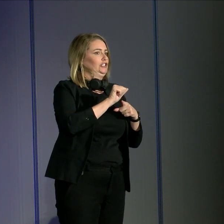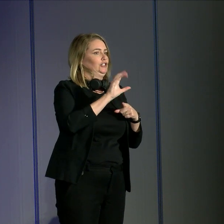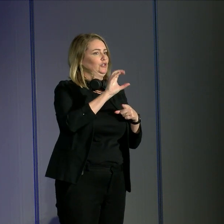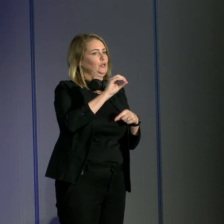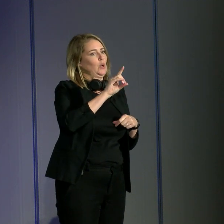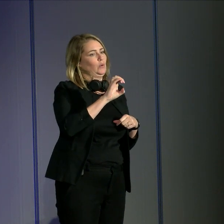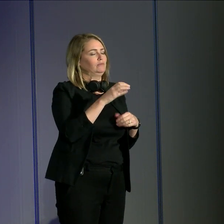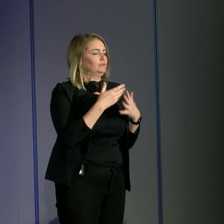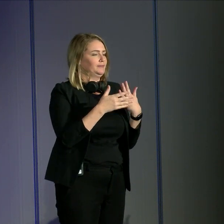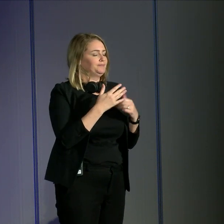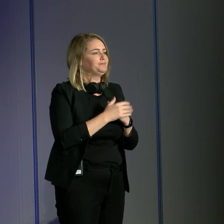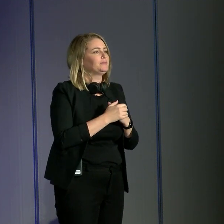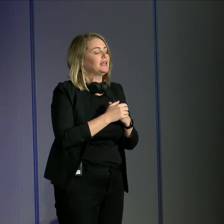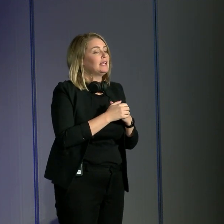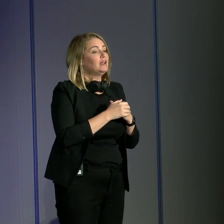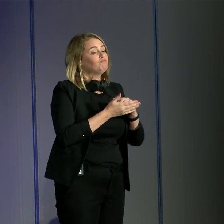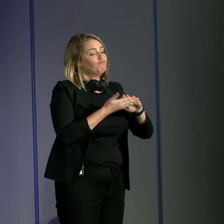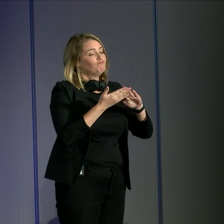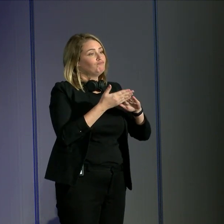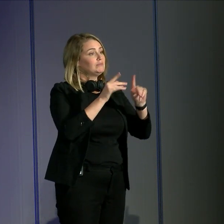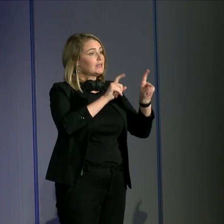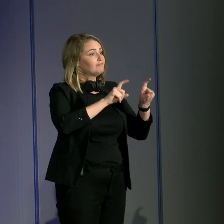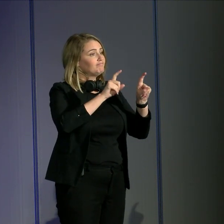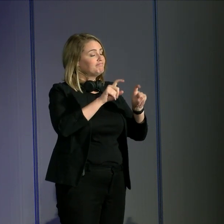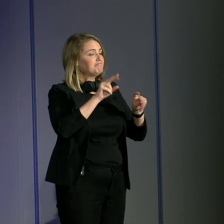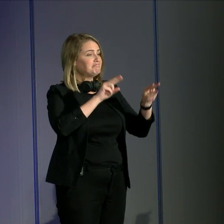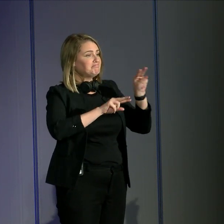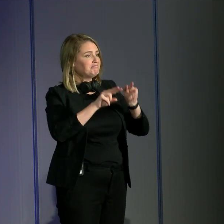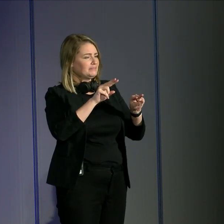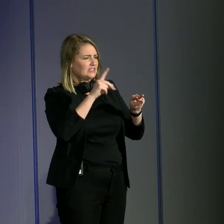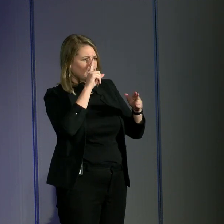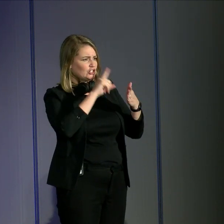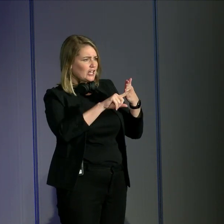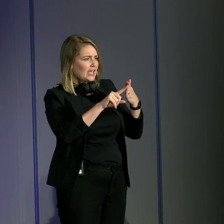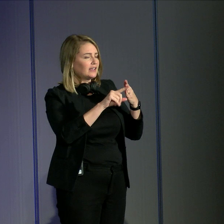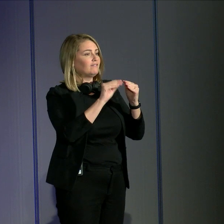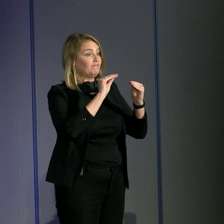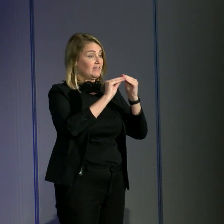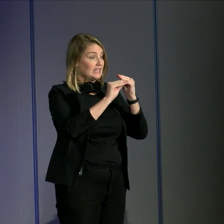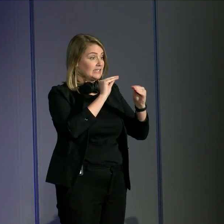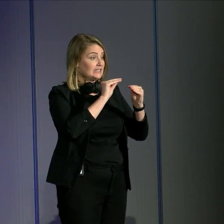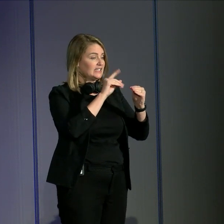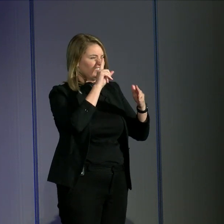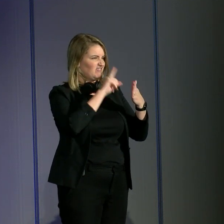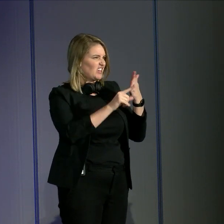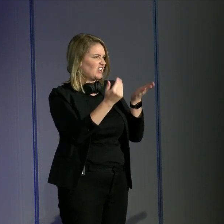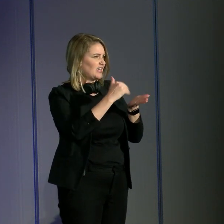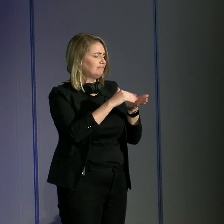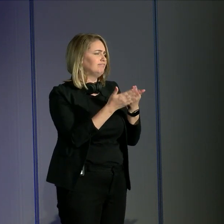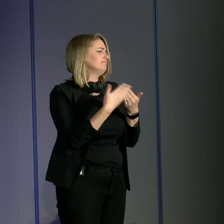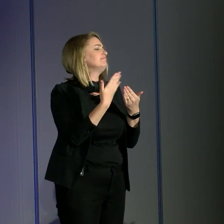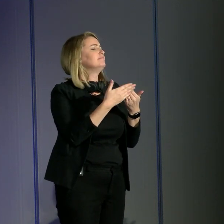And run the same tests, check their stuff, fix it, check it again and so on. Easy way for them to do testing.